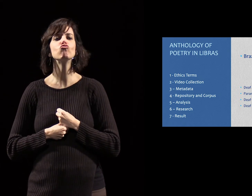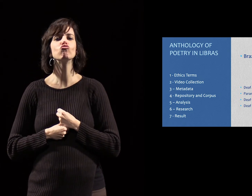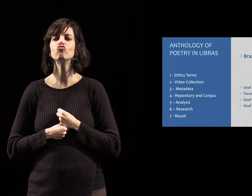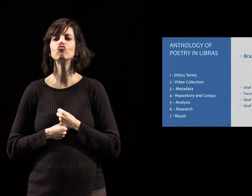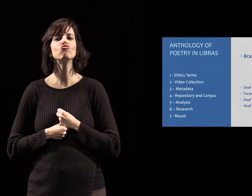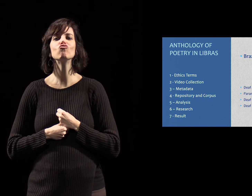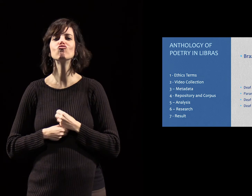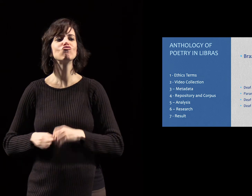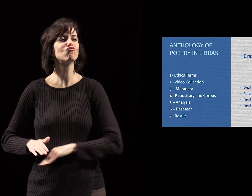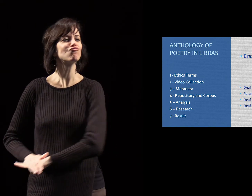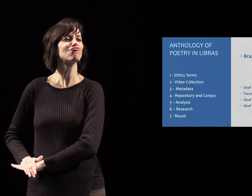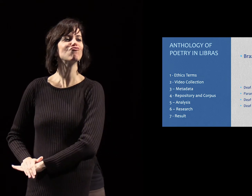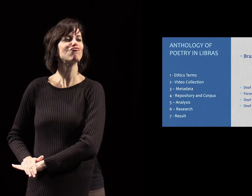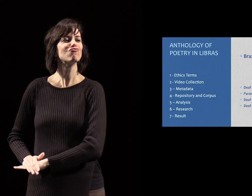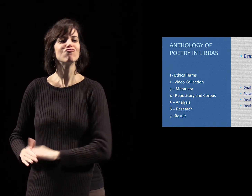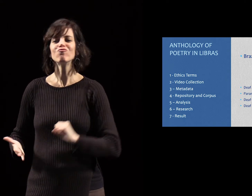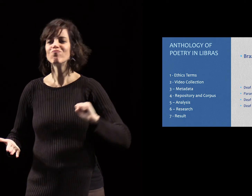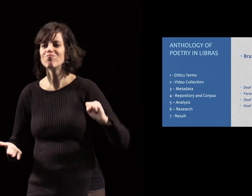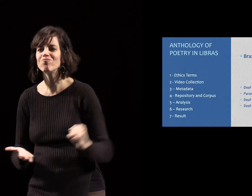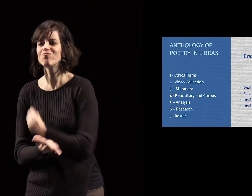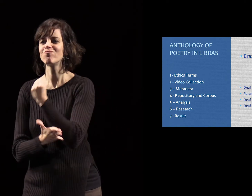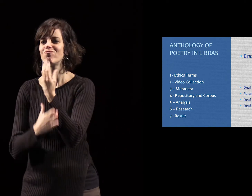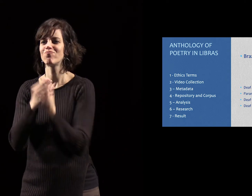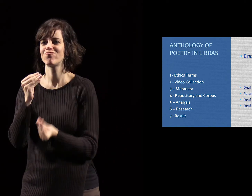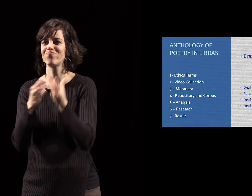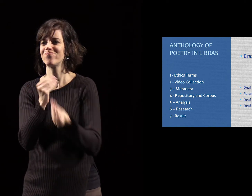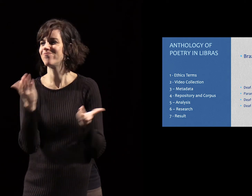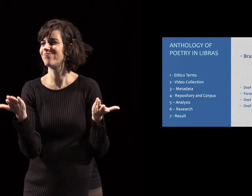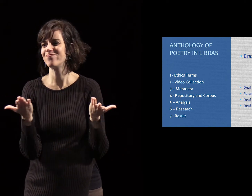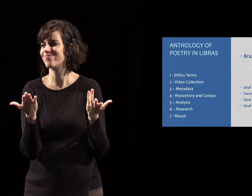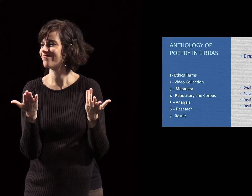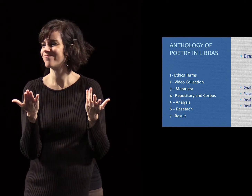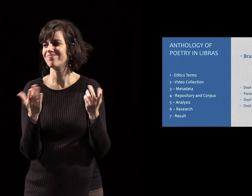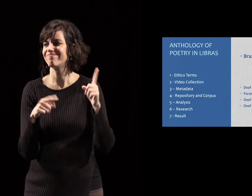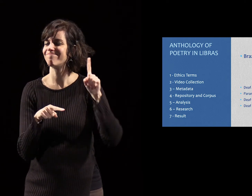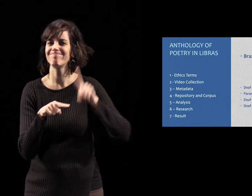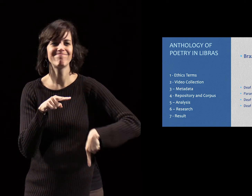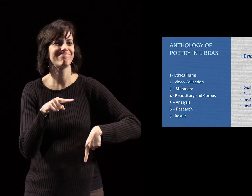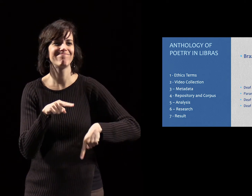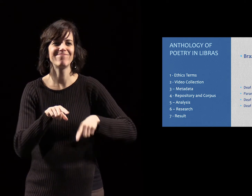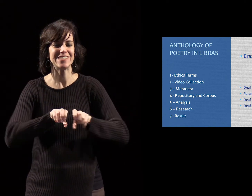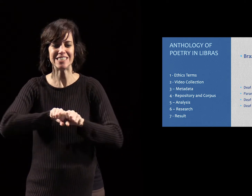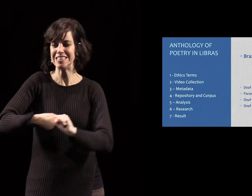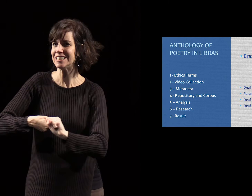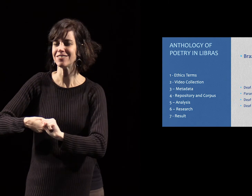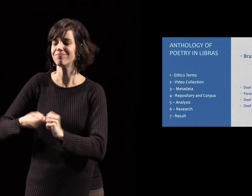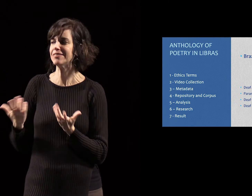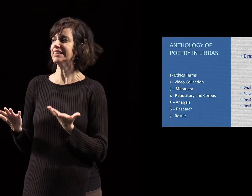The people that did have records of those events didn't want to share. So that's why we have all of these gaps.